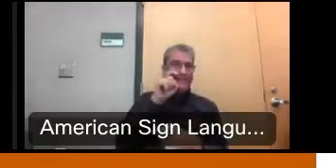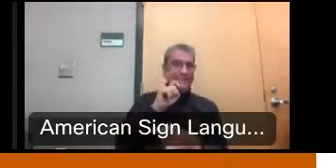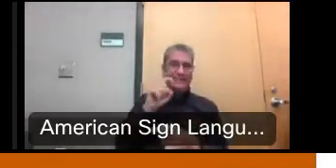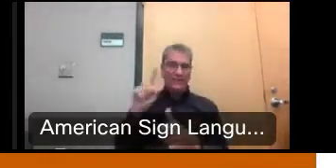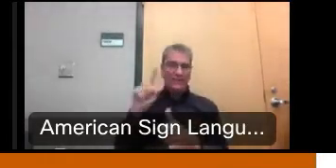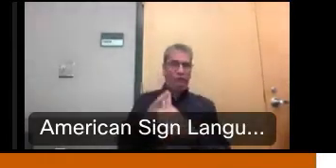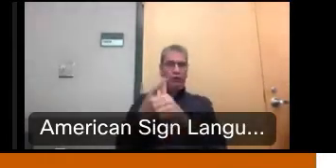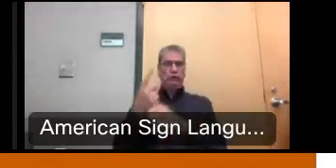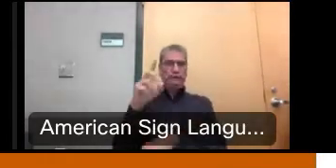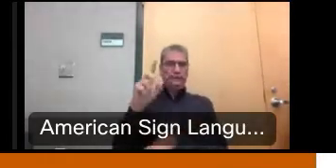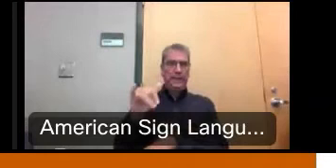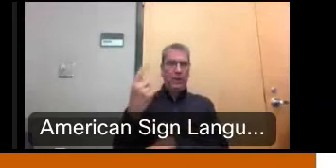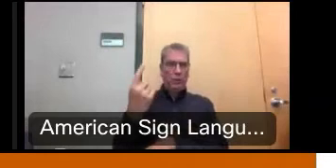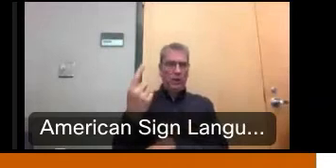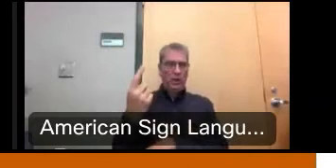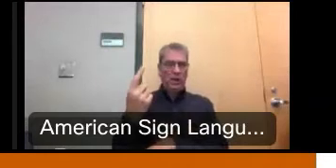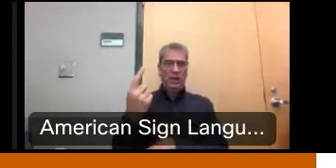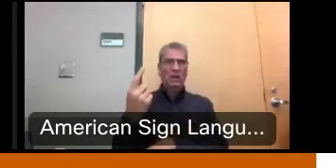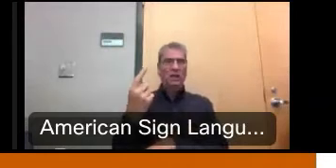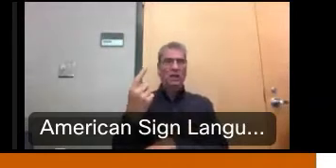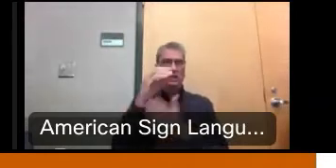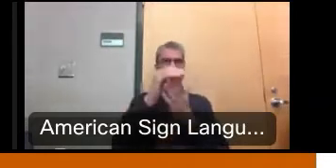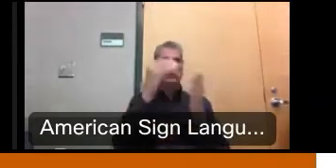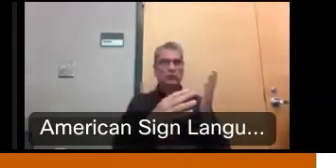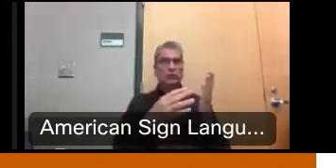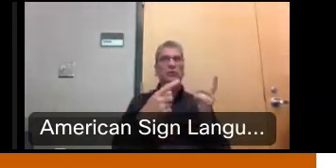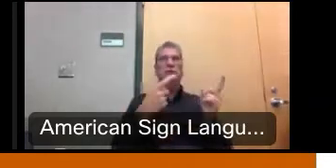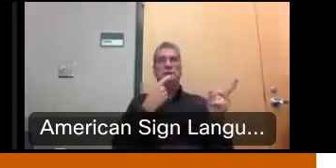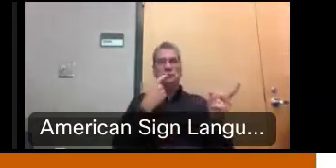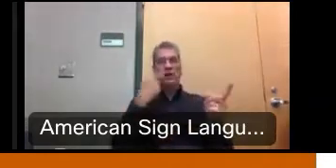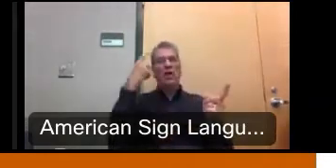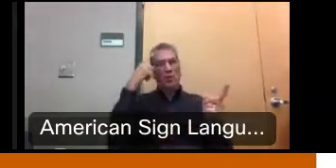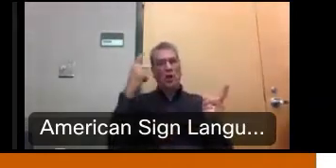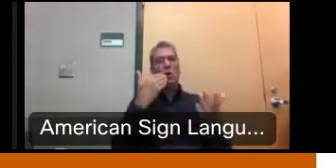conversation. Like, students said they want to have it, they thought it'd be a good thing.